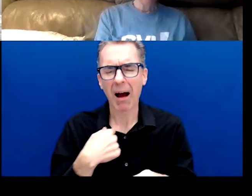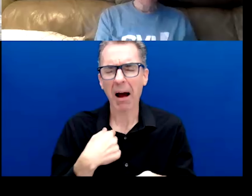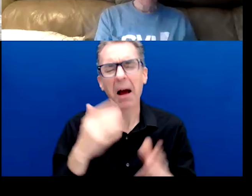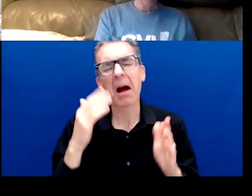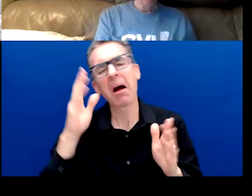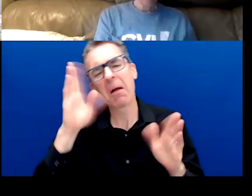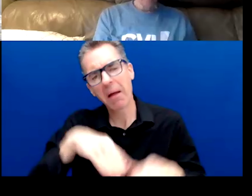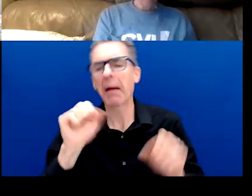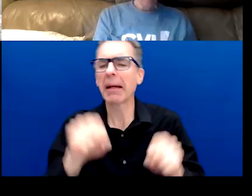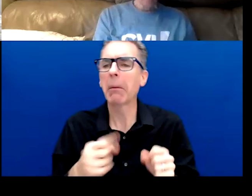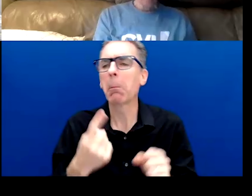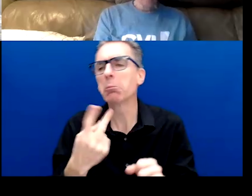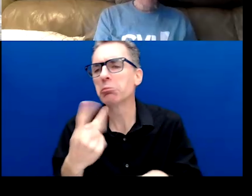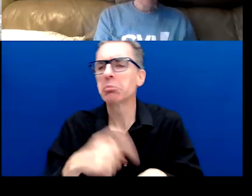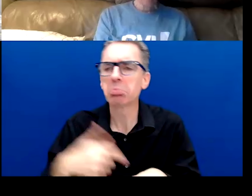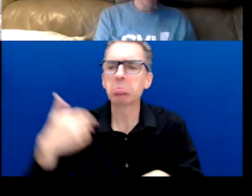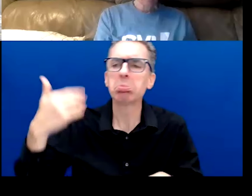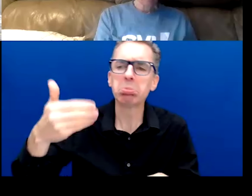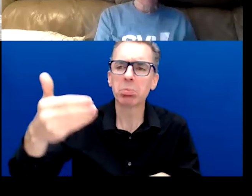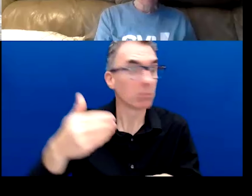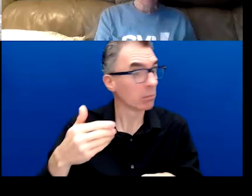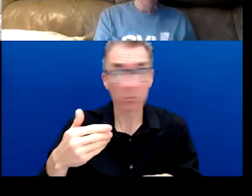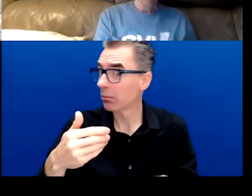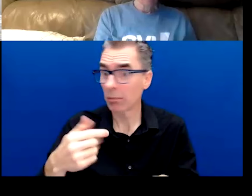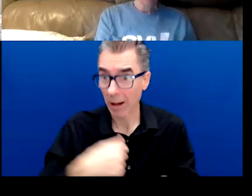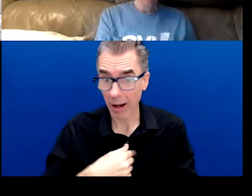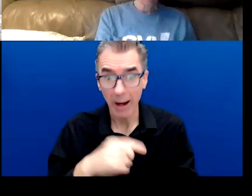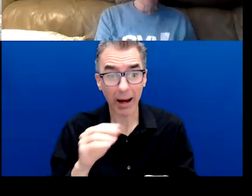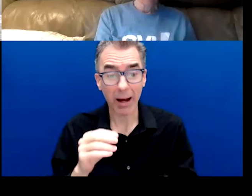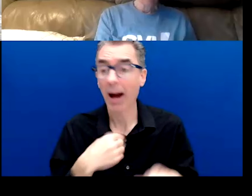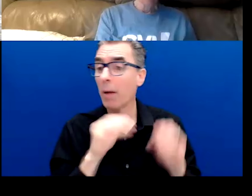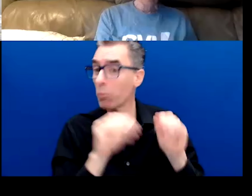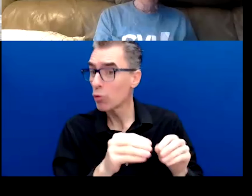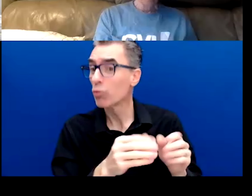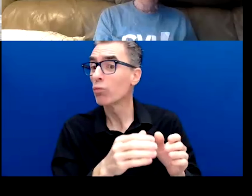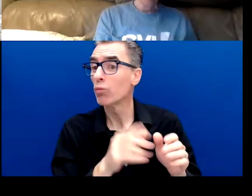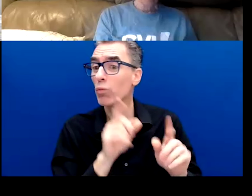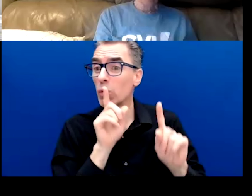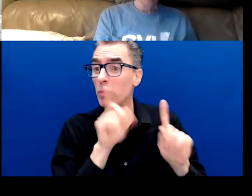clear out seven, responses that I put in there as closed